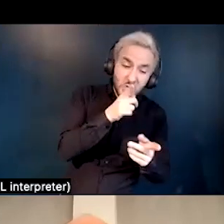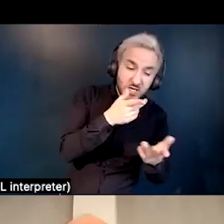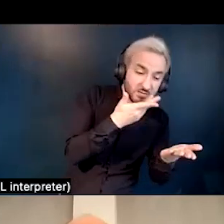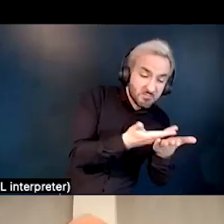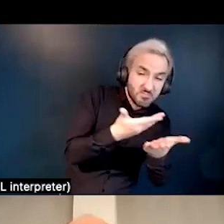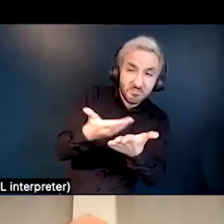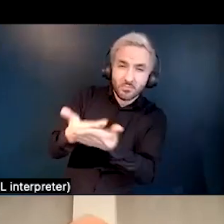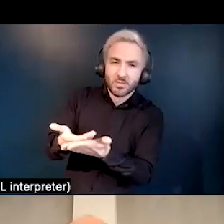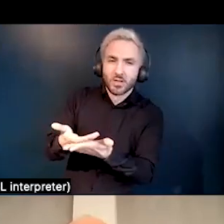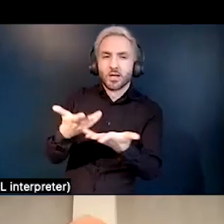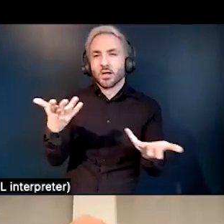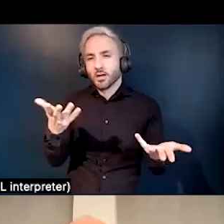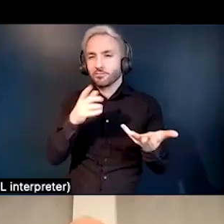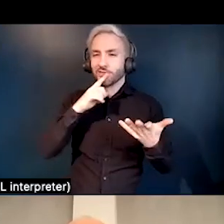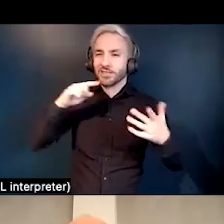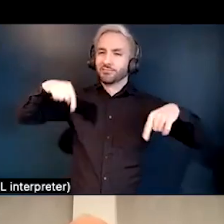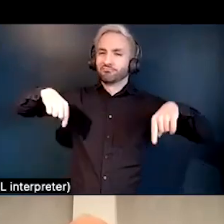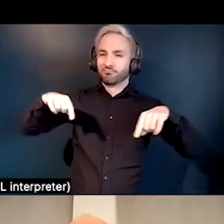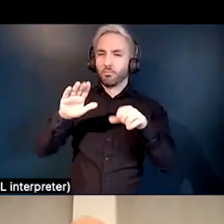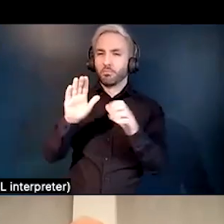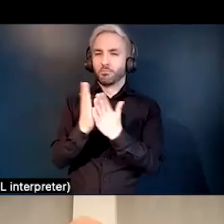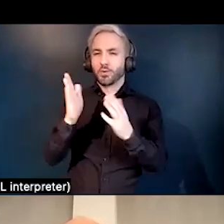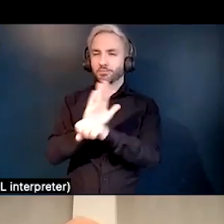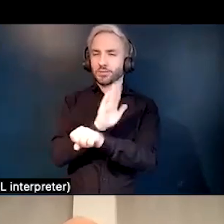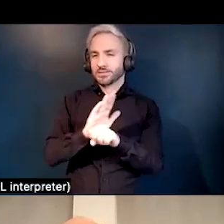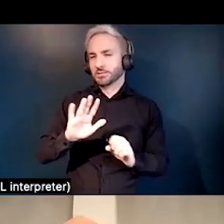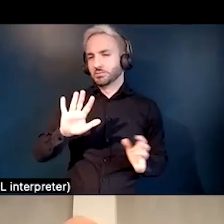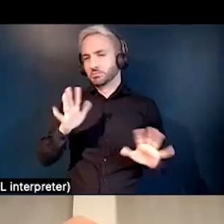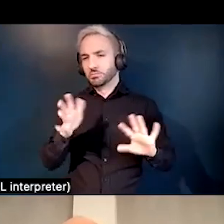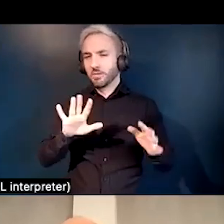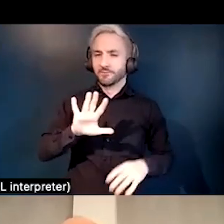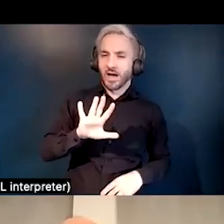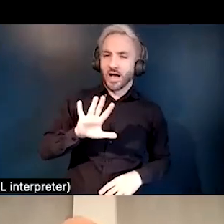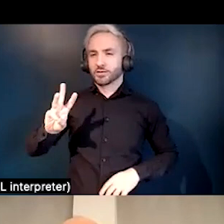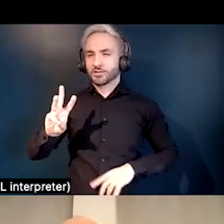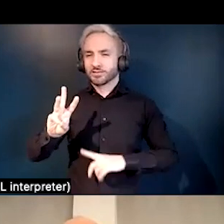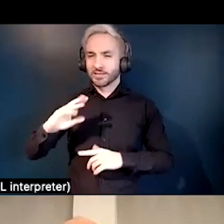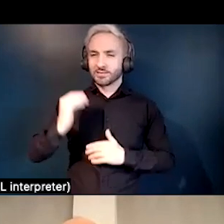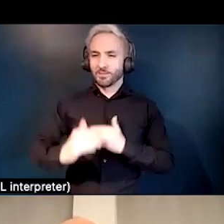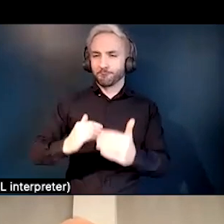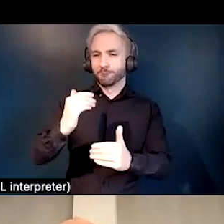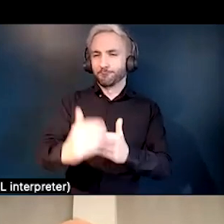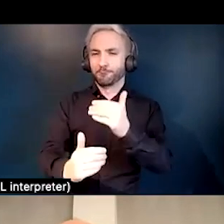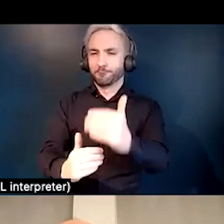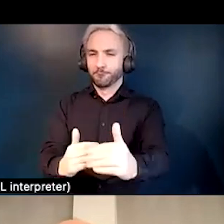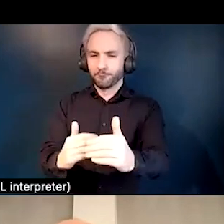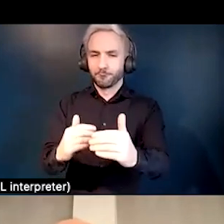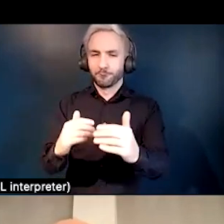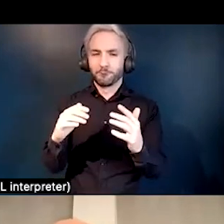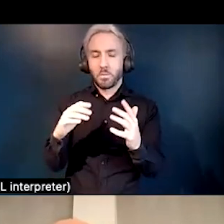there could be more components of what a book publishing supply chain looks like. And these